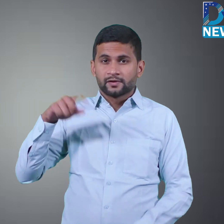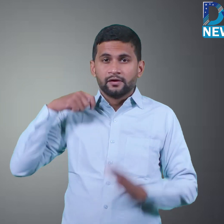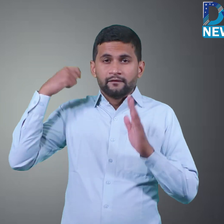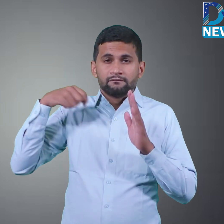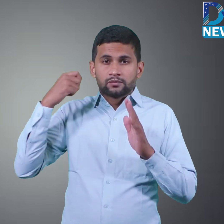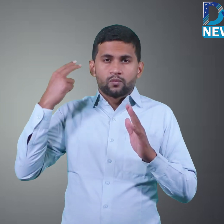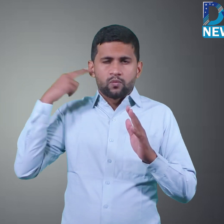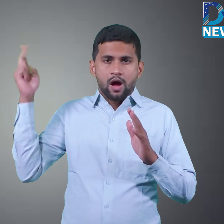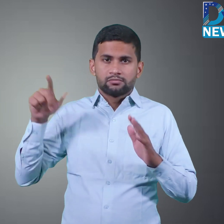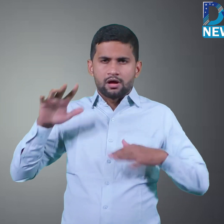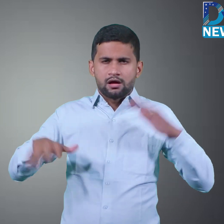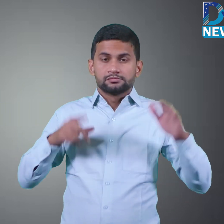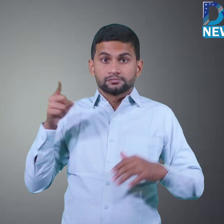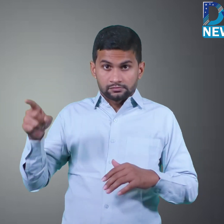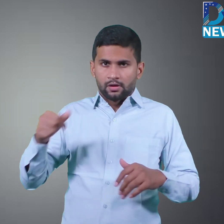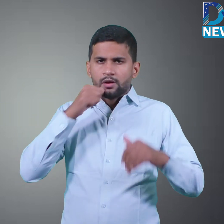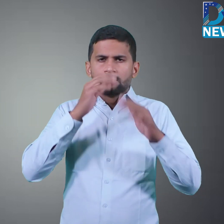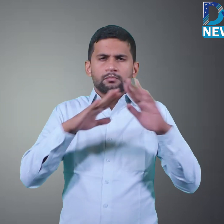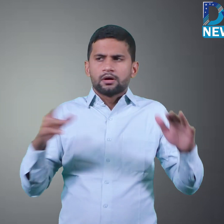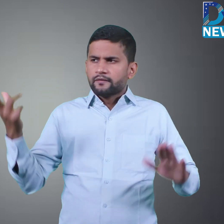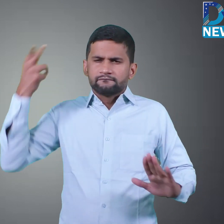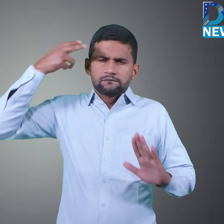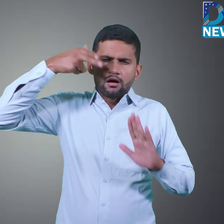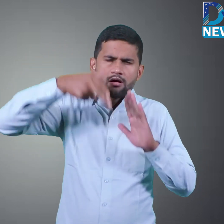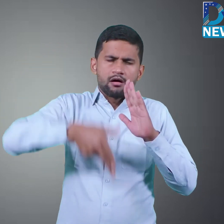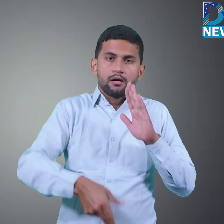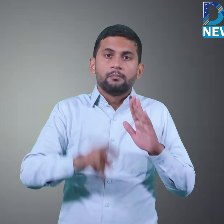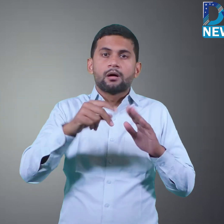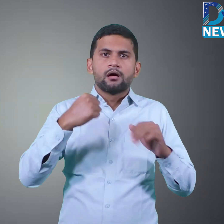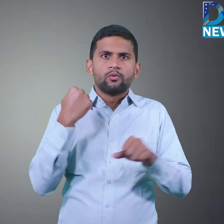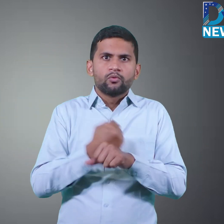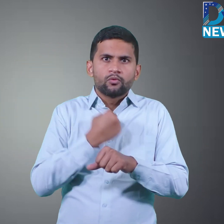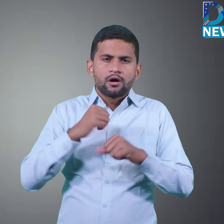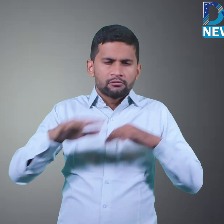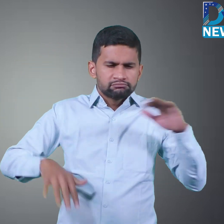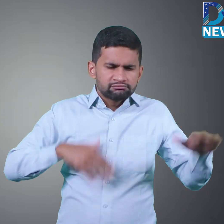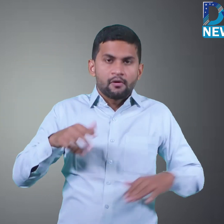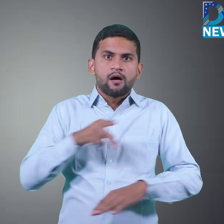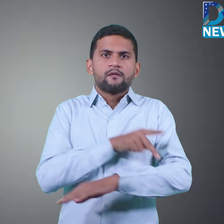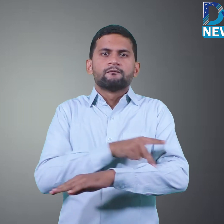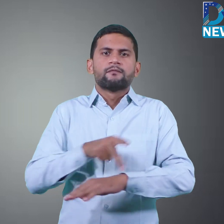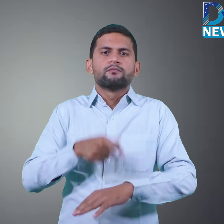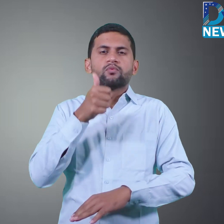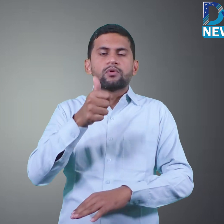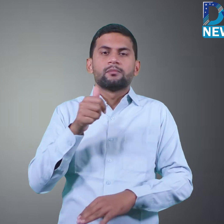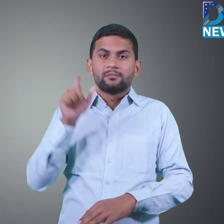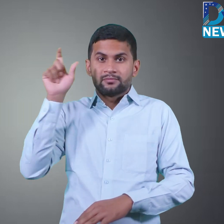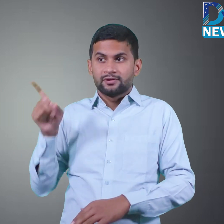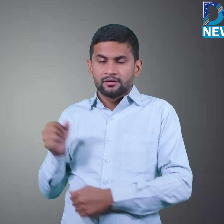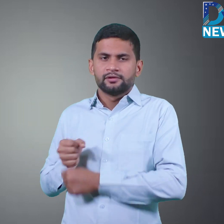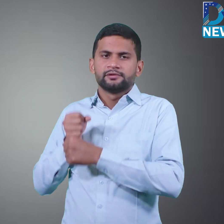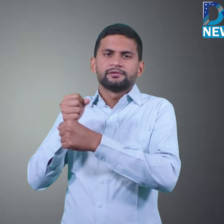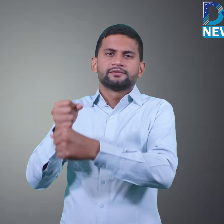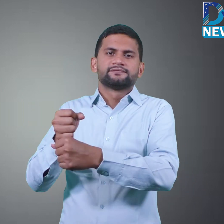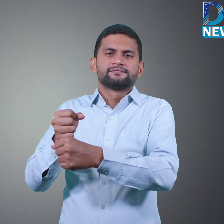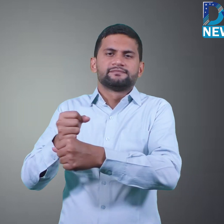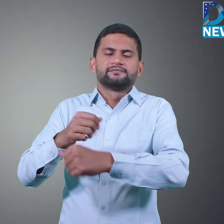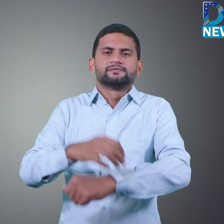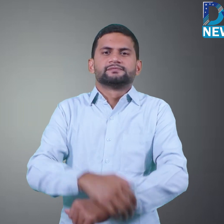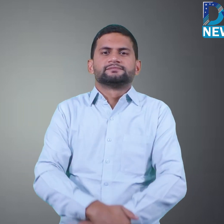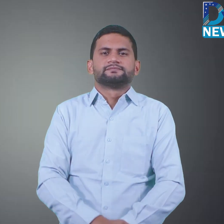Sonakshi says she is now licensed scuba diver; shares pic of exam answer sheet